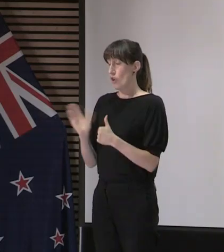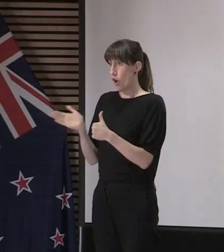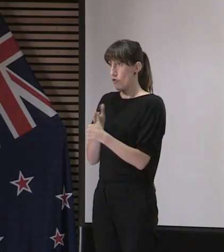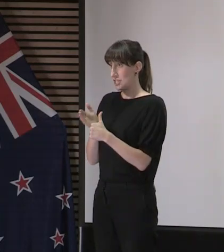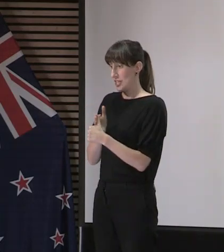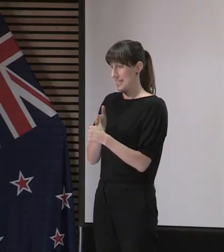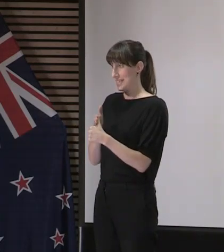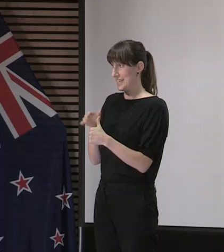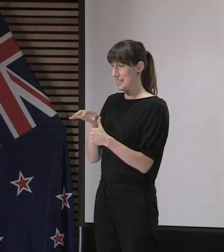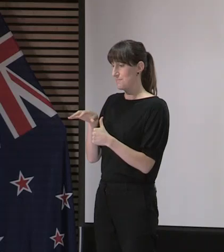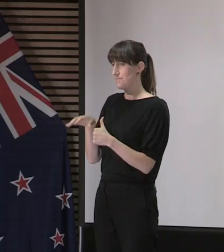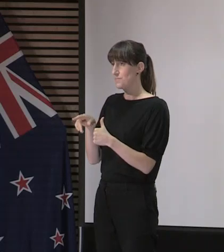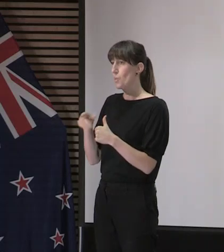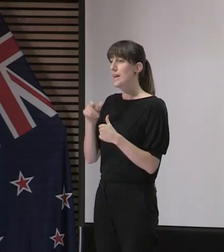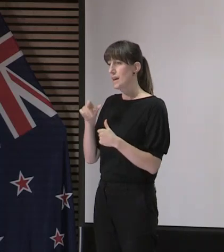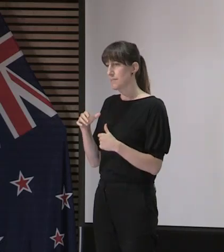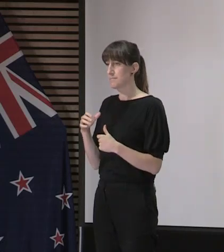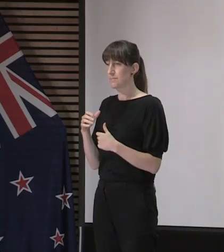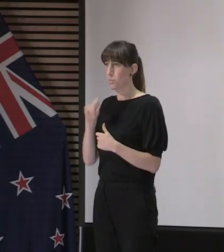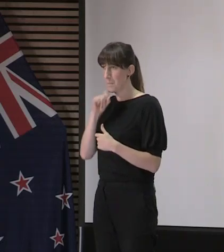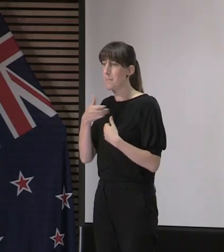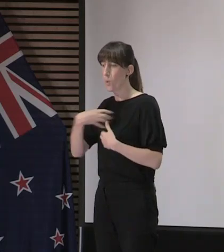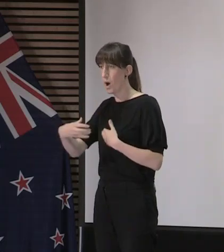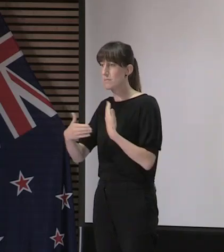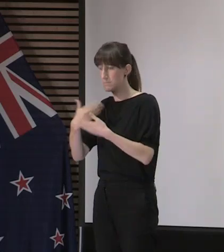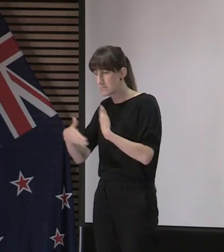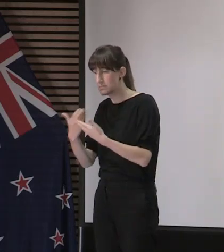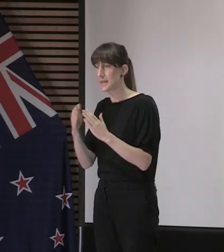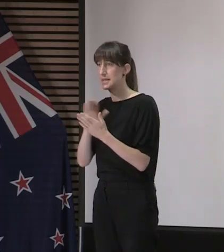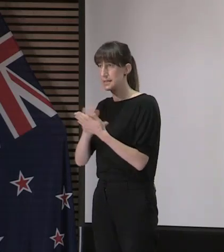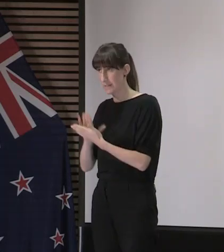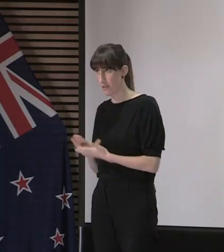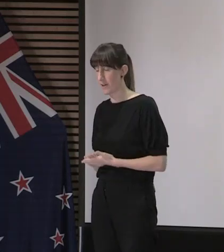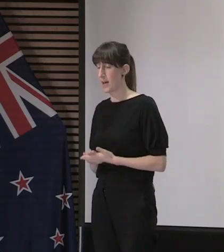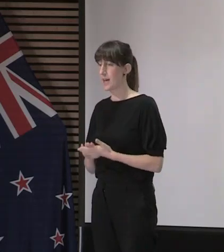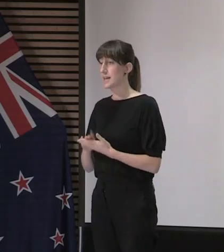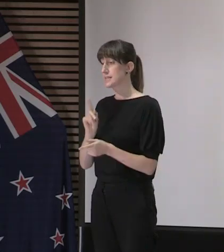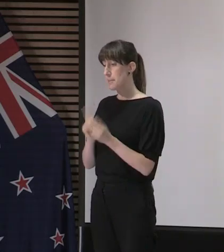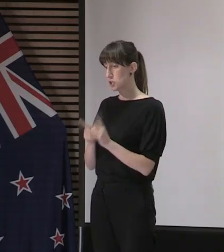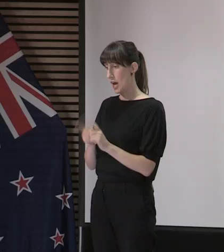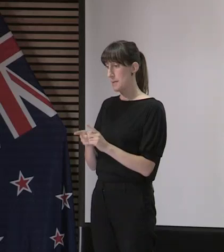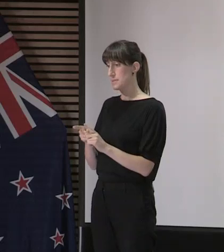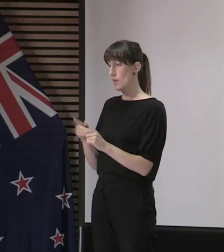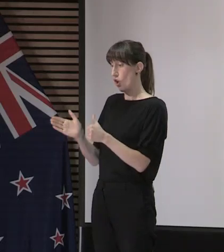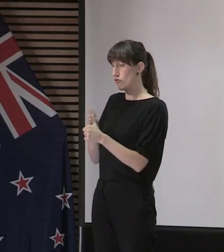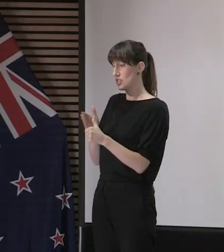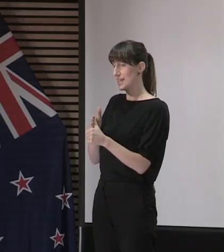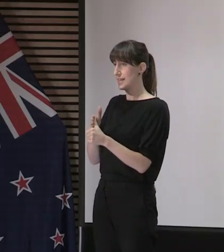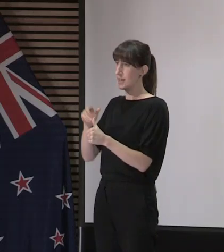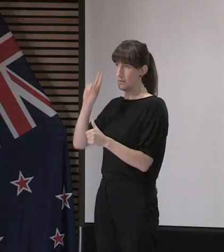community transmission is just to be more specific about the origin of cases, and in some